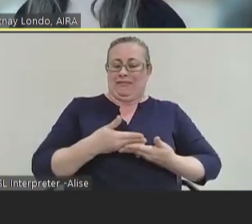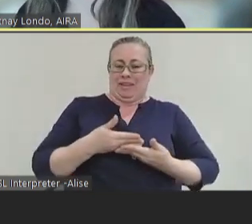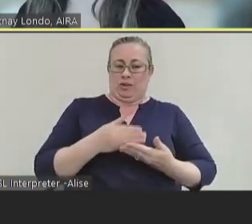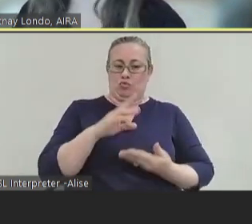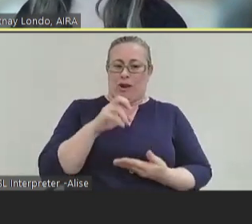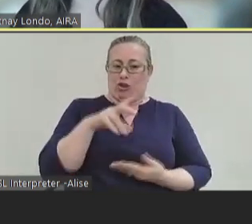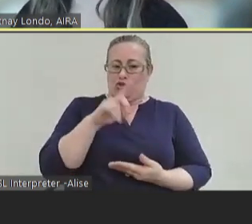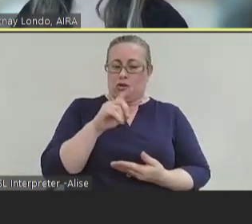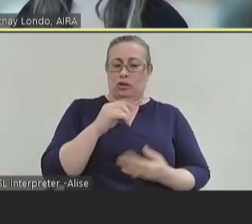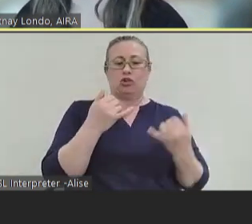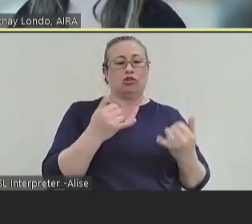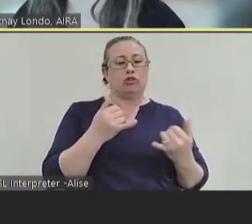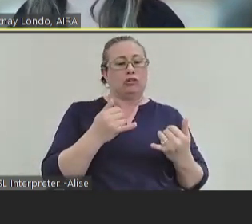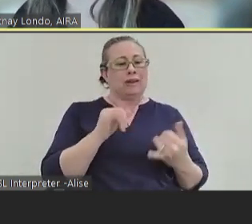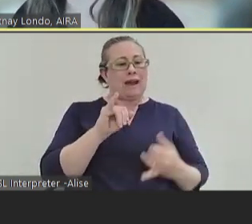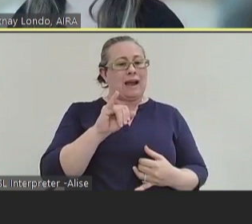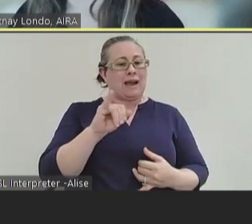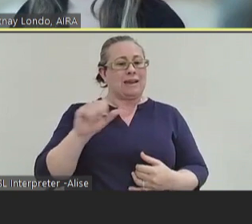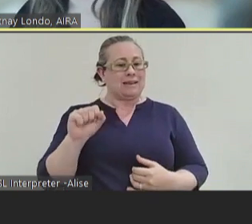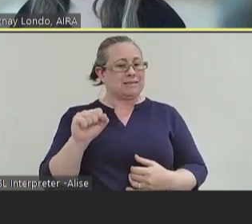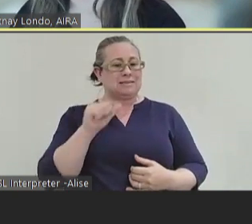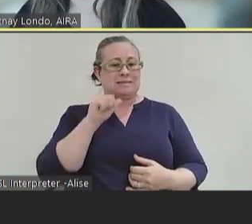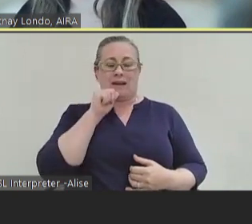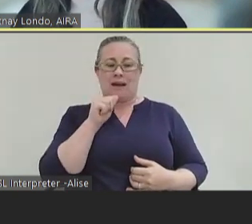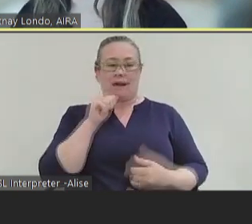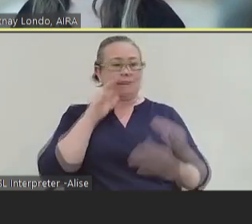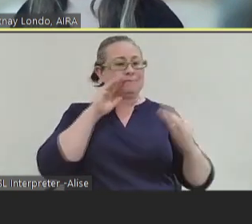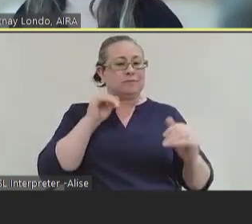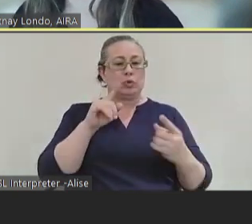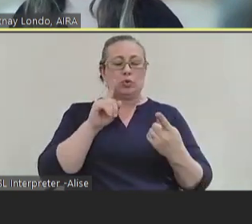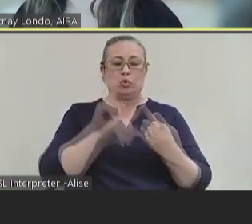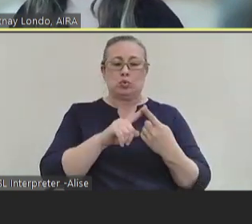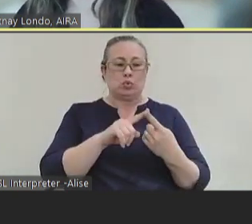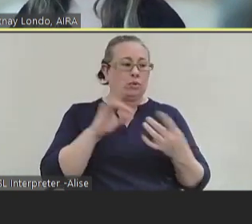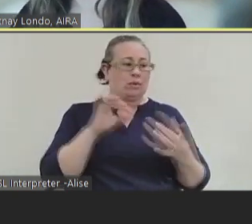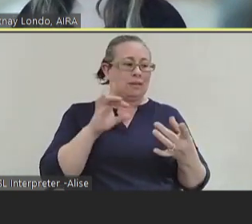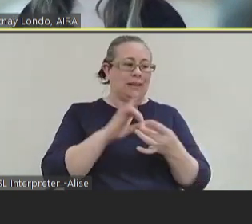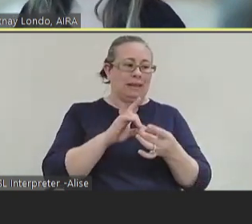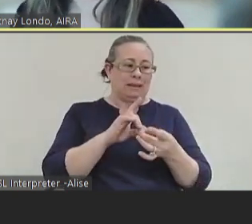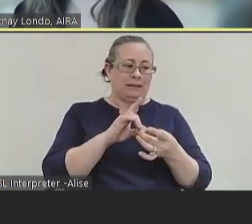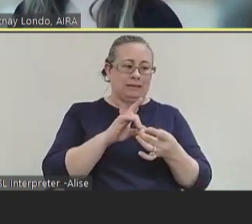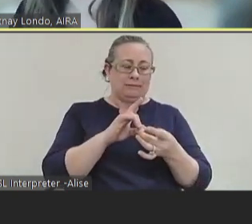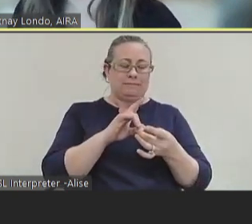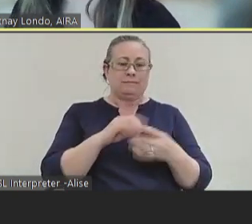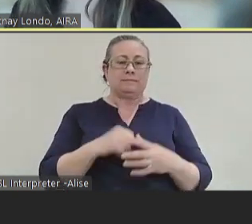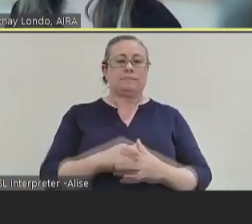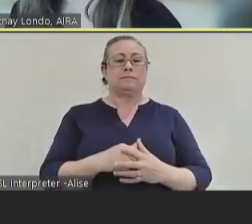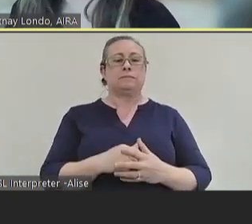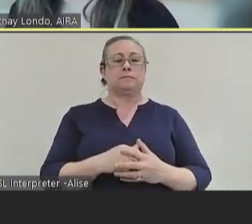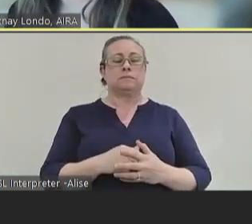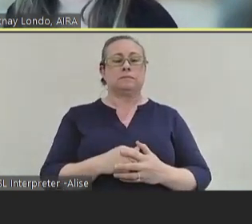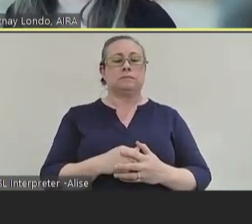IAS are not expected to link the birth mom with the infant record. For the first time